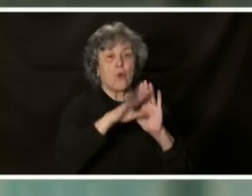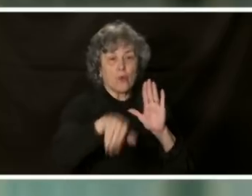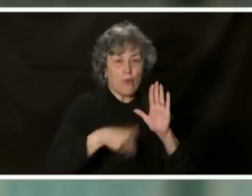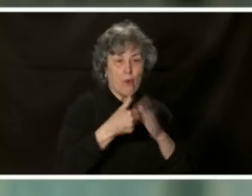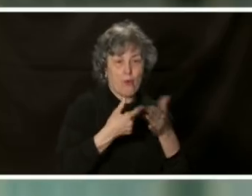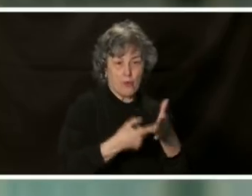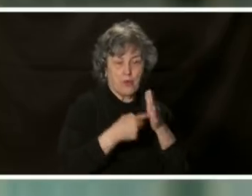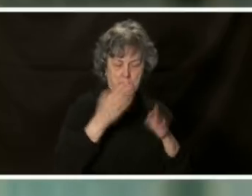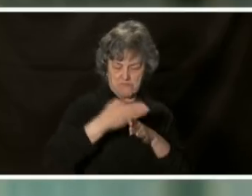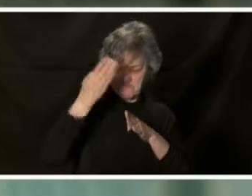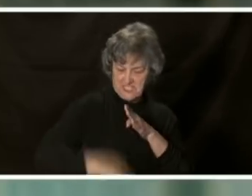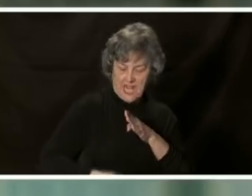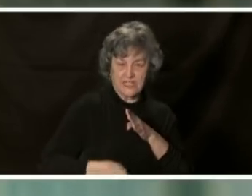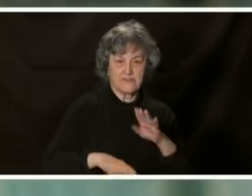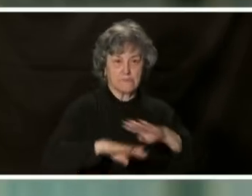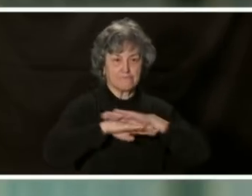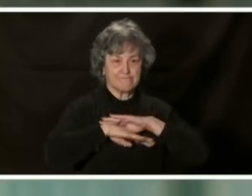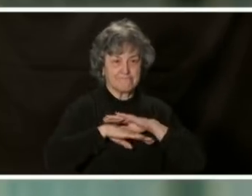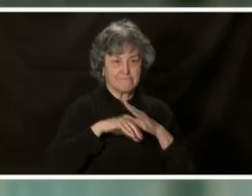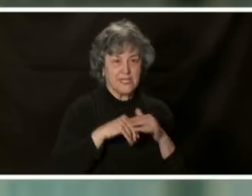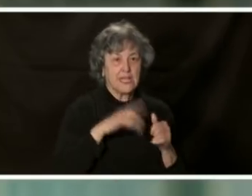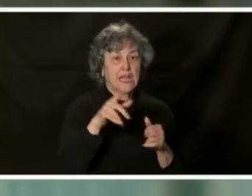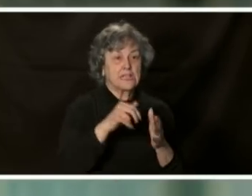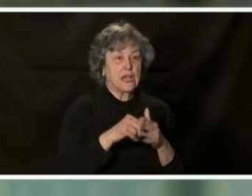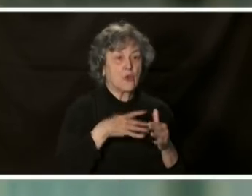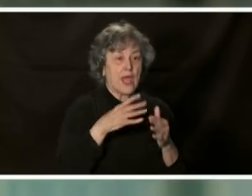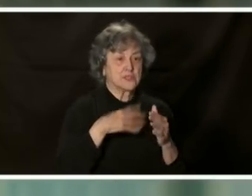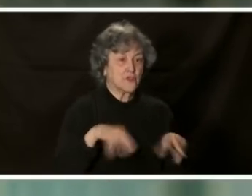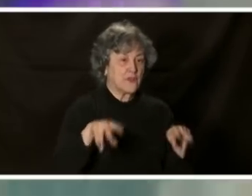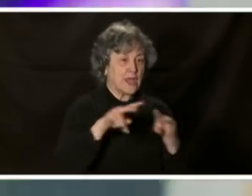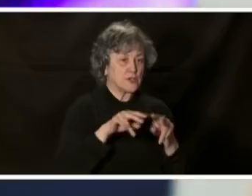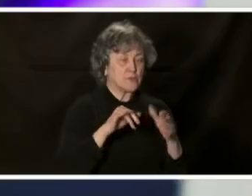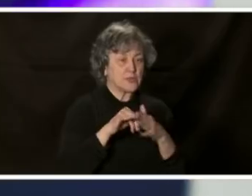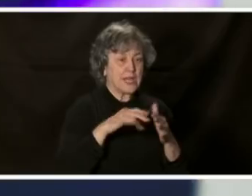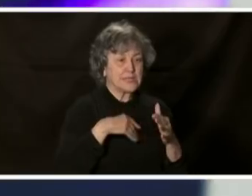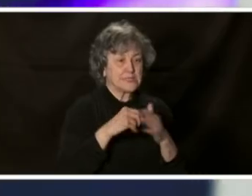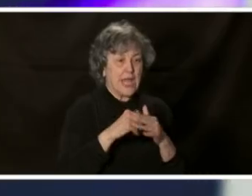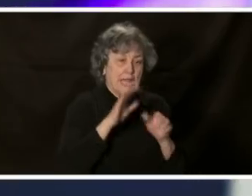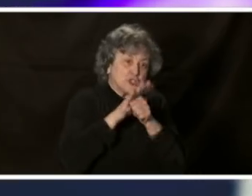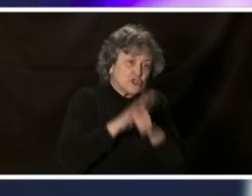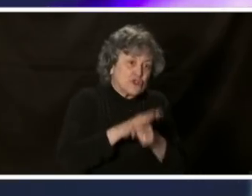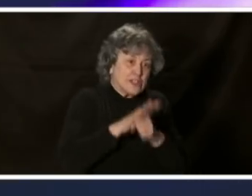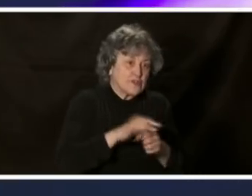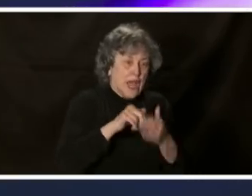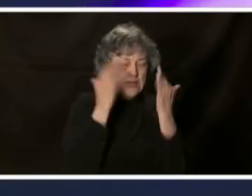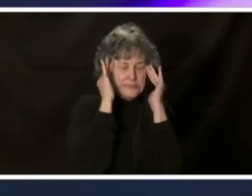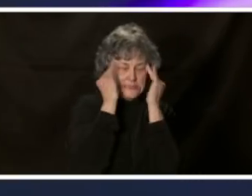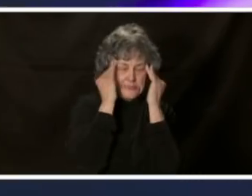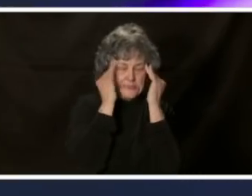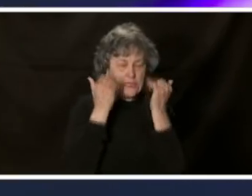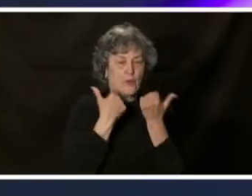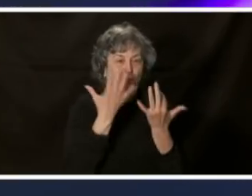YOU'VE LIVED THROUGH ANXIETY-FILLED DAYS, AND STRESSFUL NIGHTS, WAITING ON GRADES OR PROJECT APPROVALS.